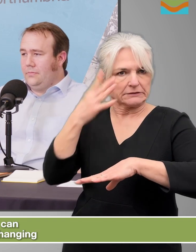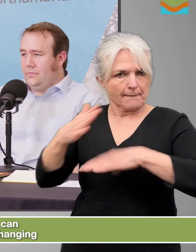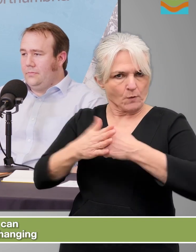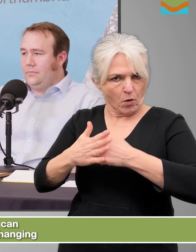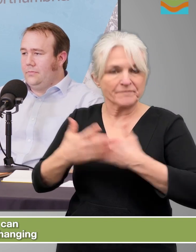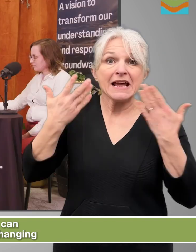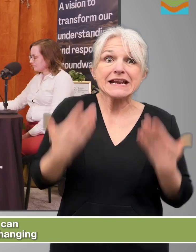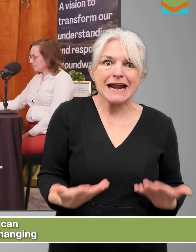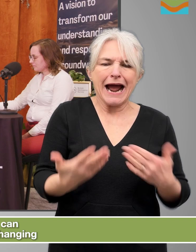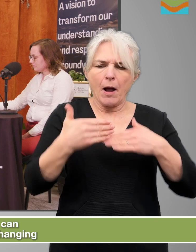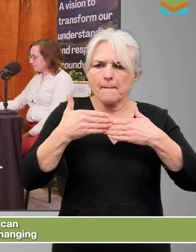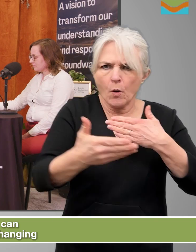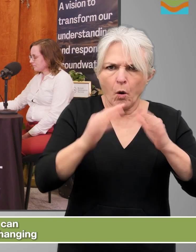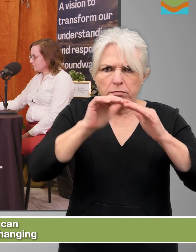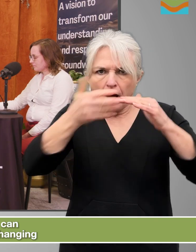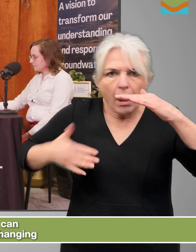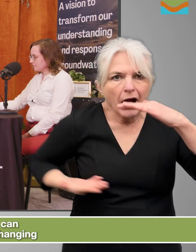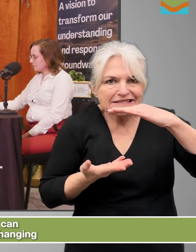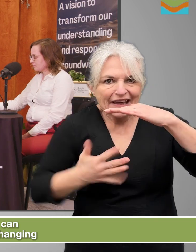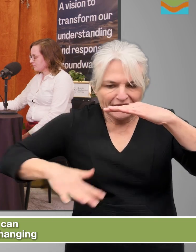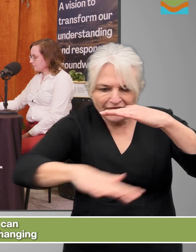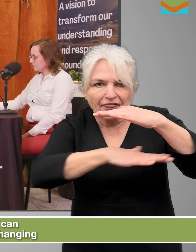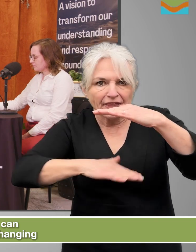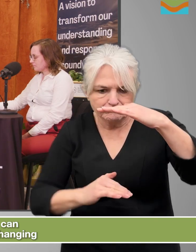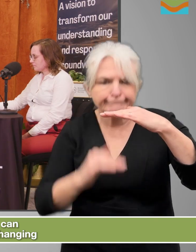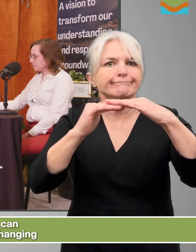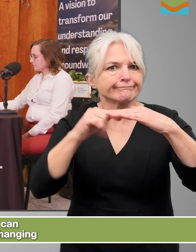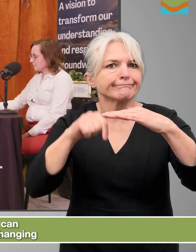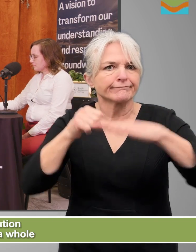focused on the subsurface can enhance our response to the changing